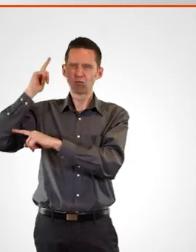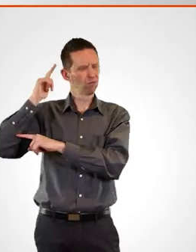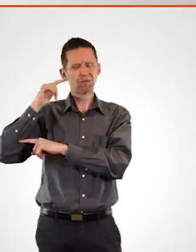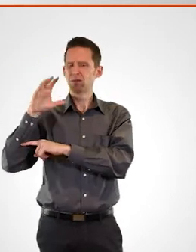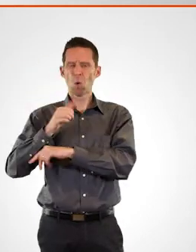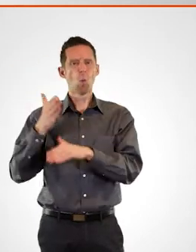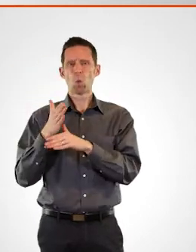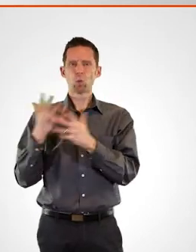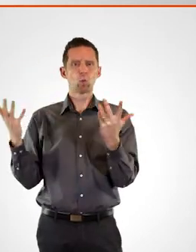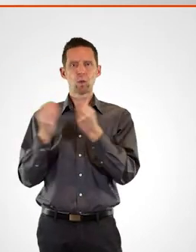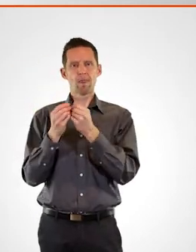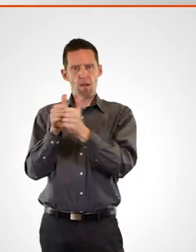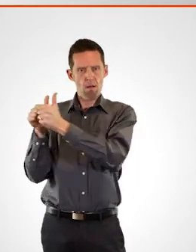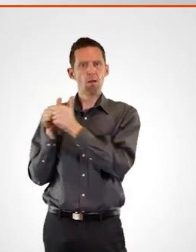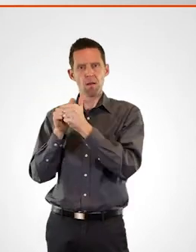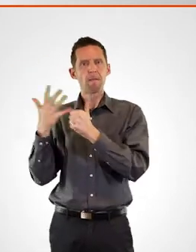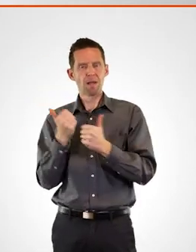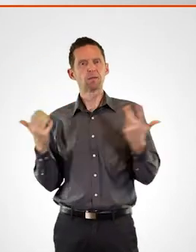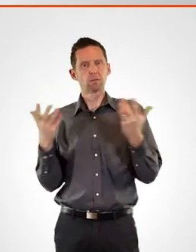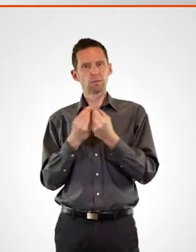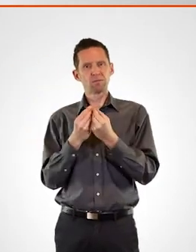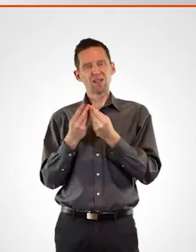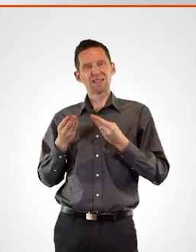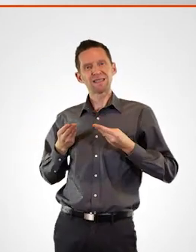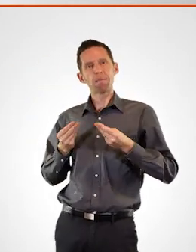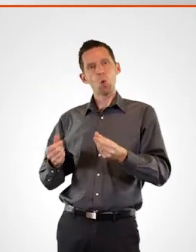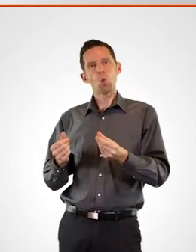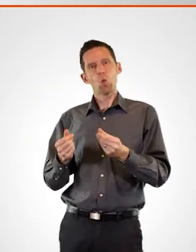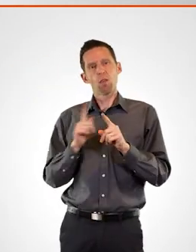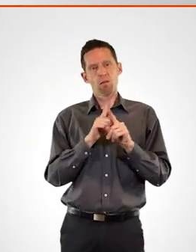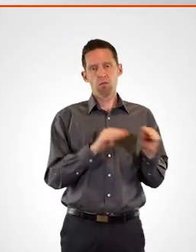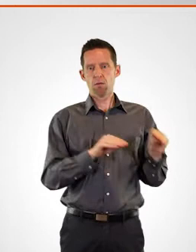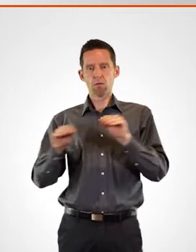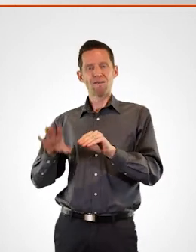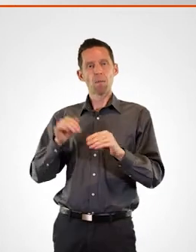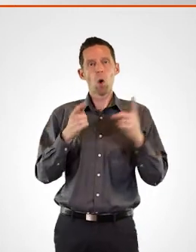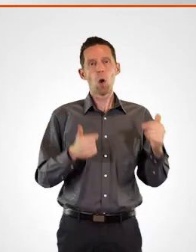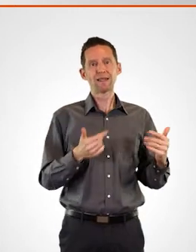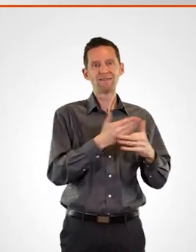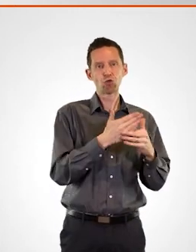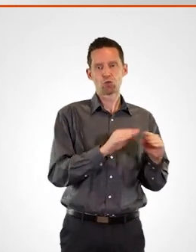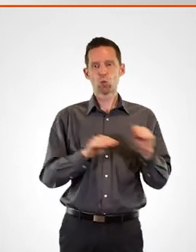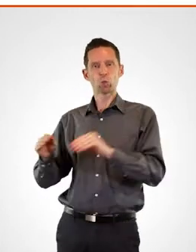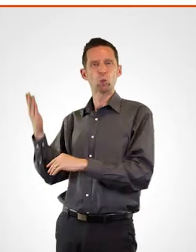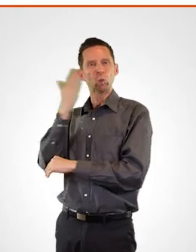We really need to work together and be collaborative so there's a smooth transition between early intervention and school age.